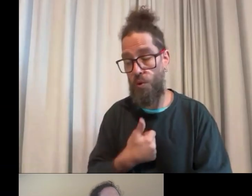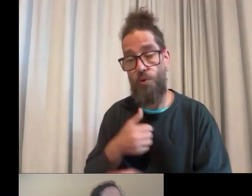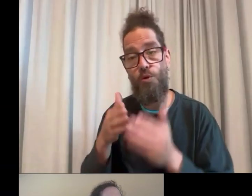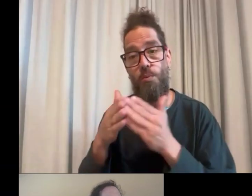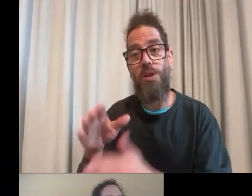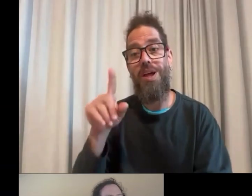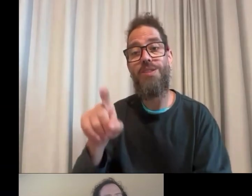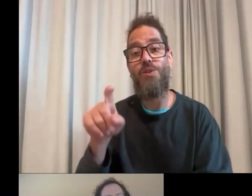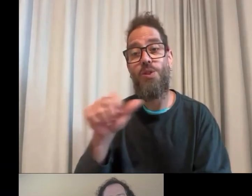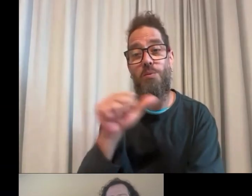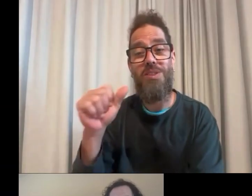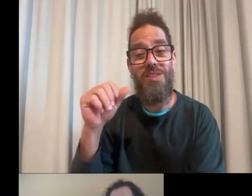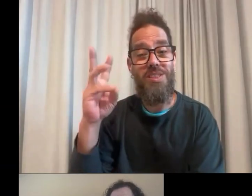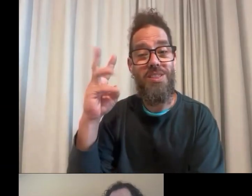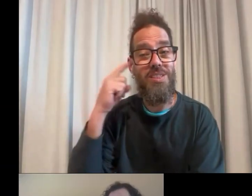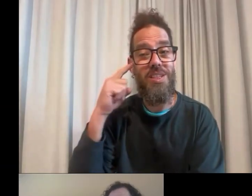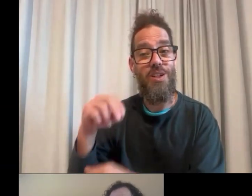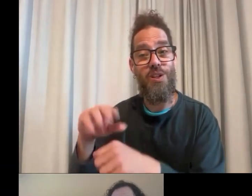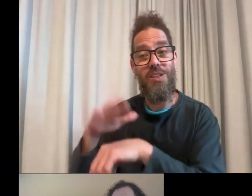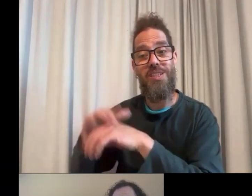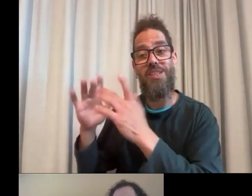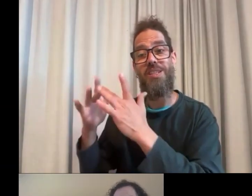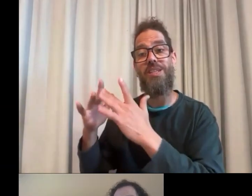Whereas it cost $26 every time they